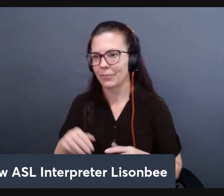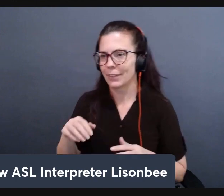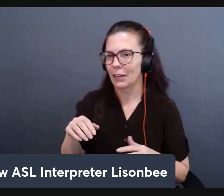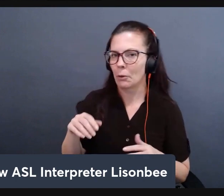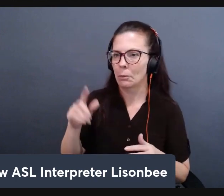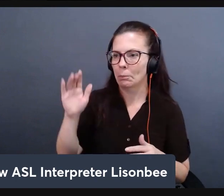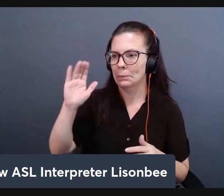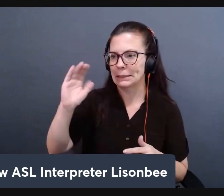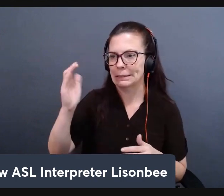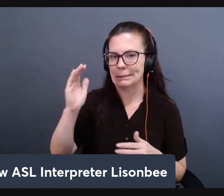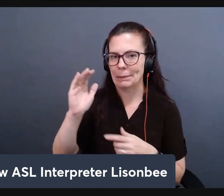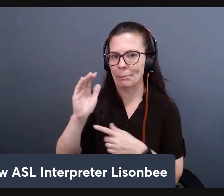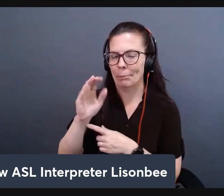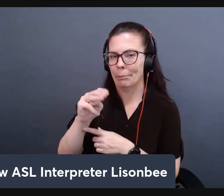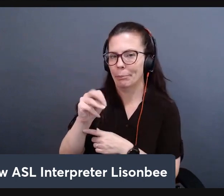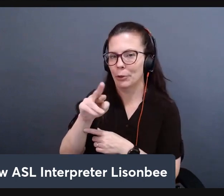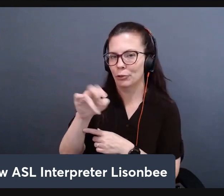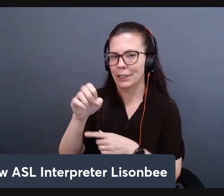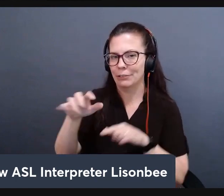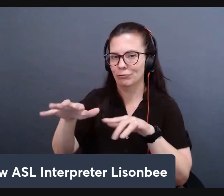Uh-oh, looks like Marie might have frozen there.